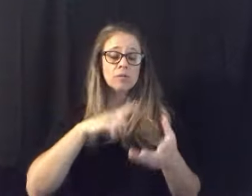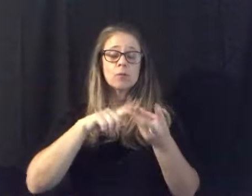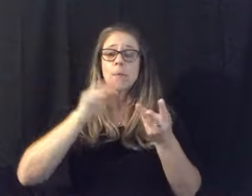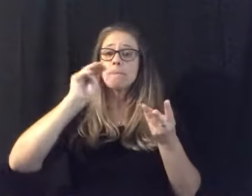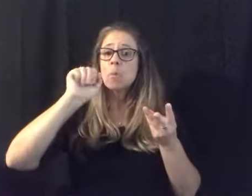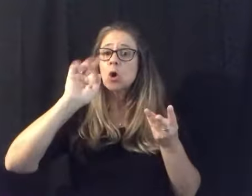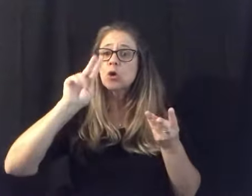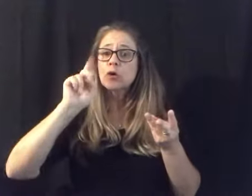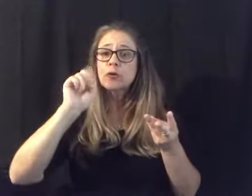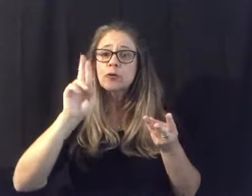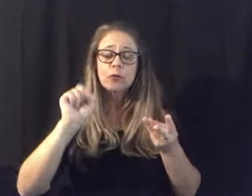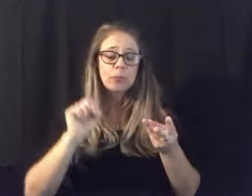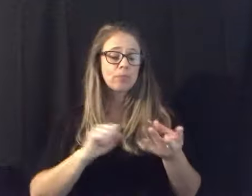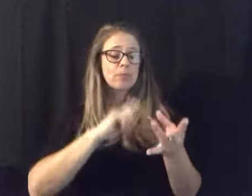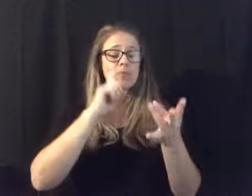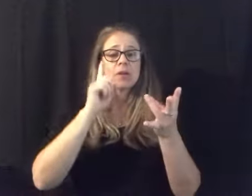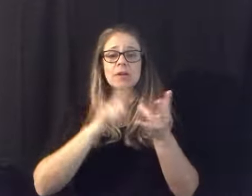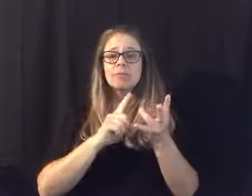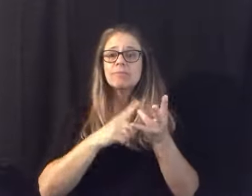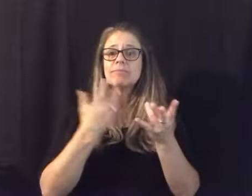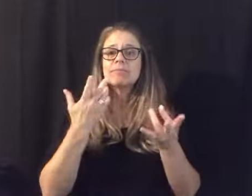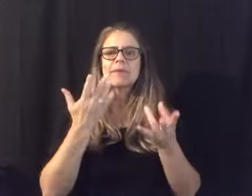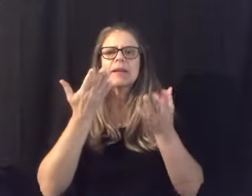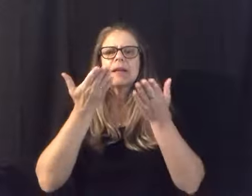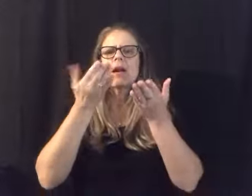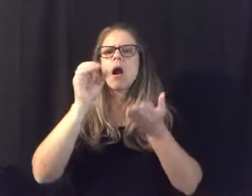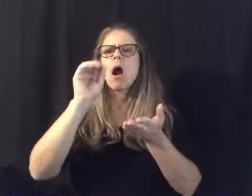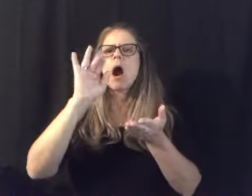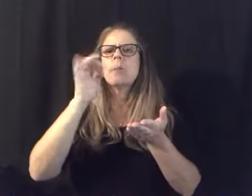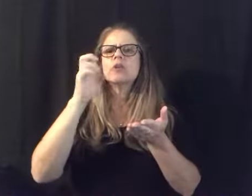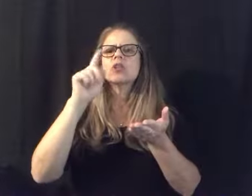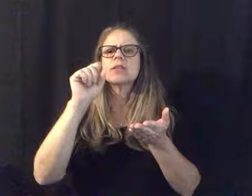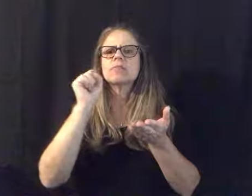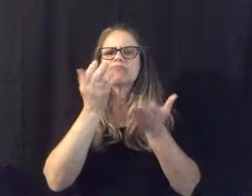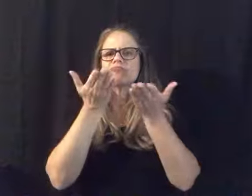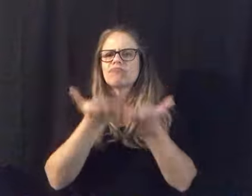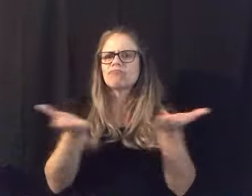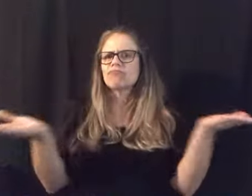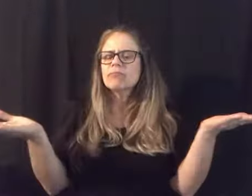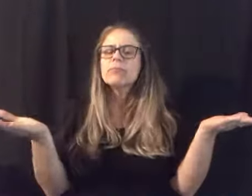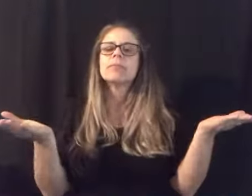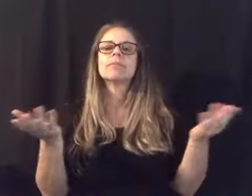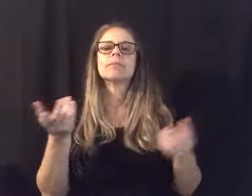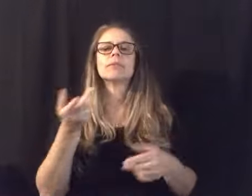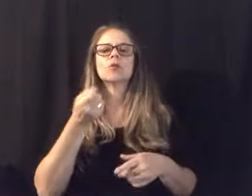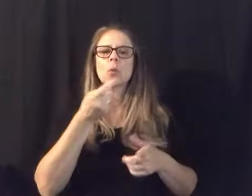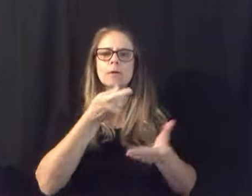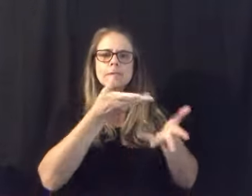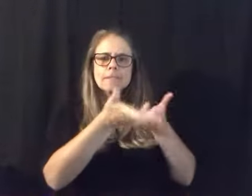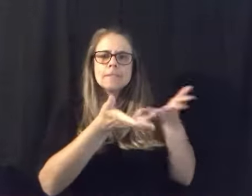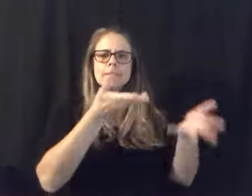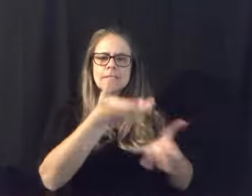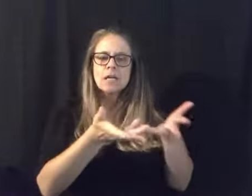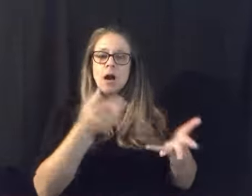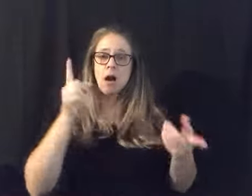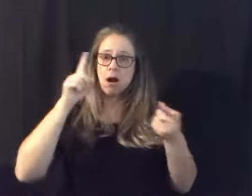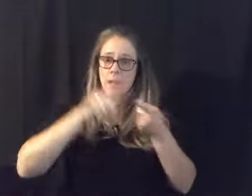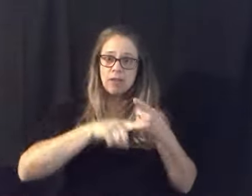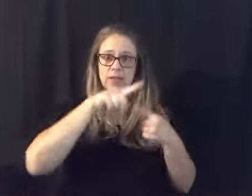markers, and objects (things) to interact the Deaf child until